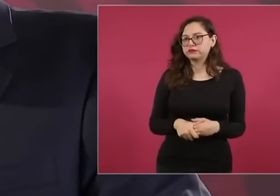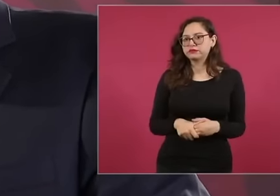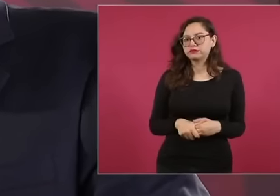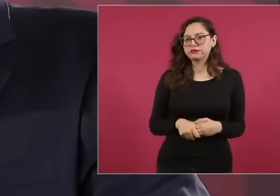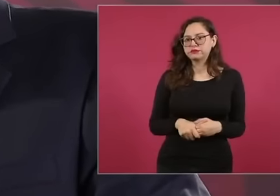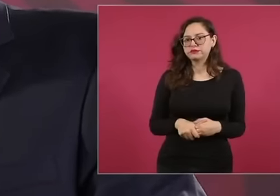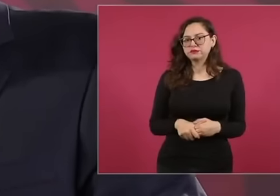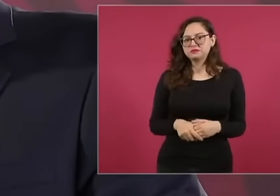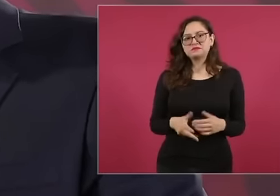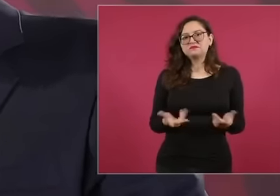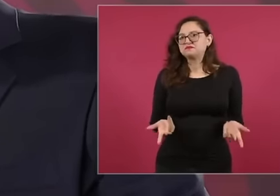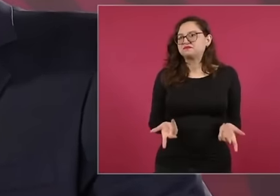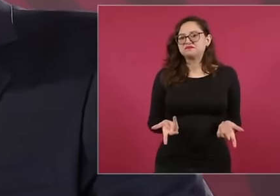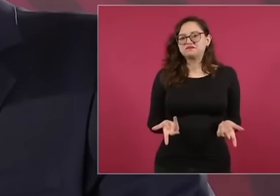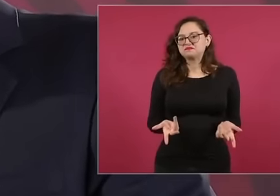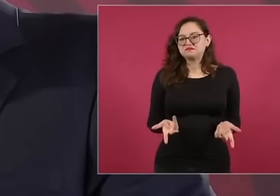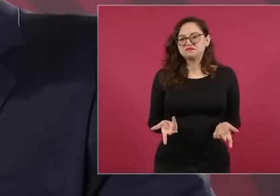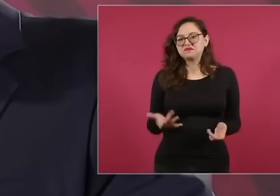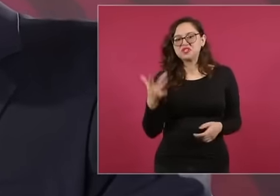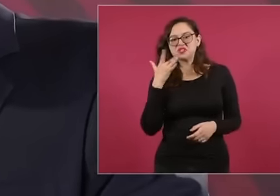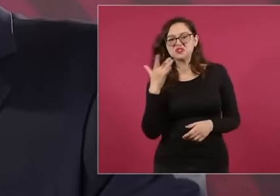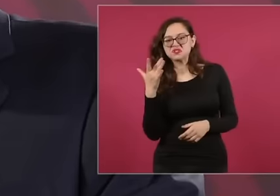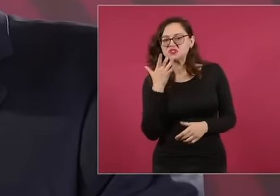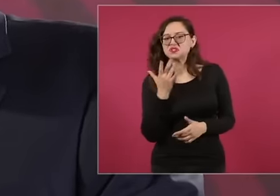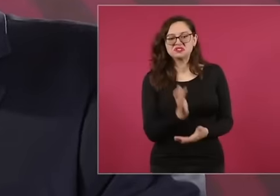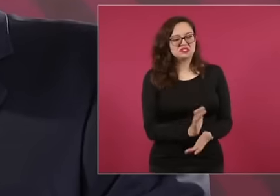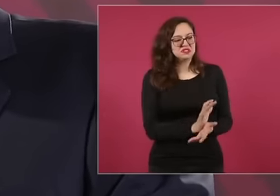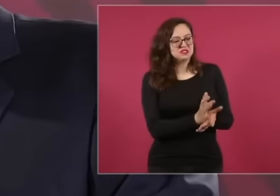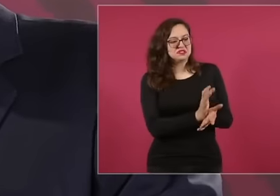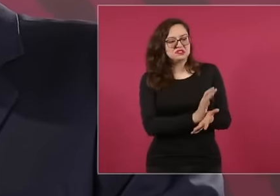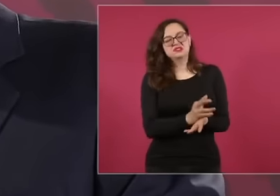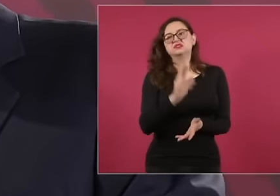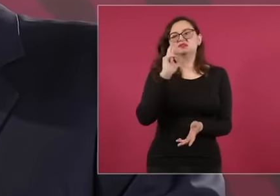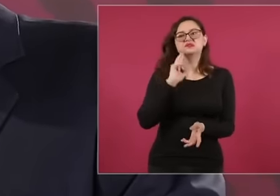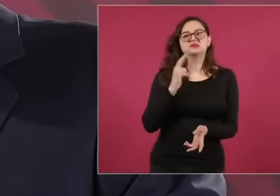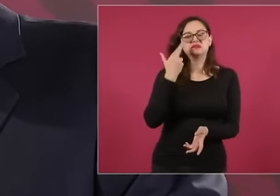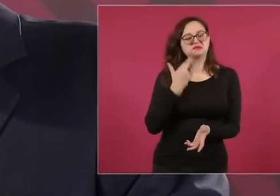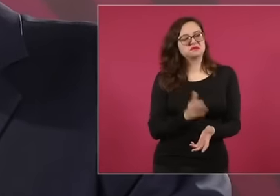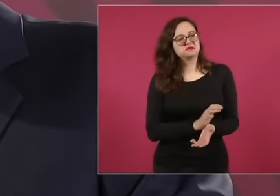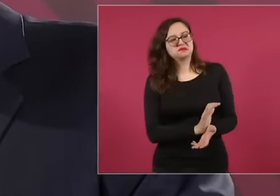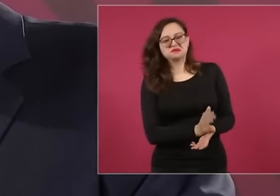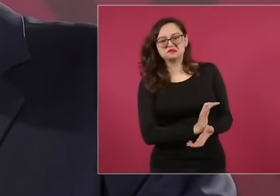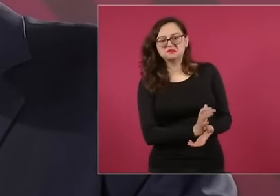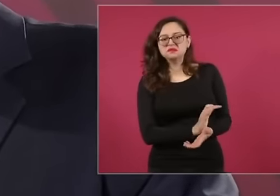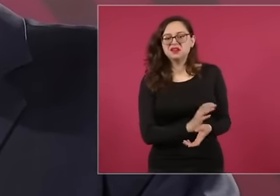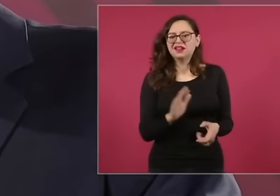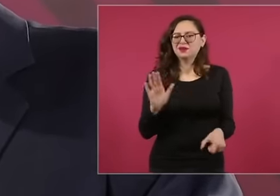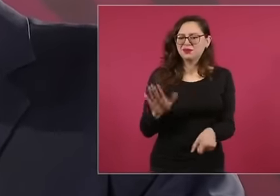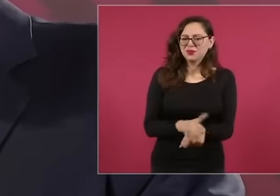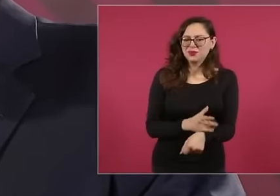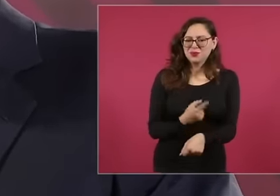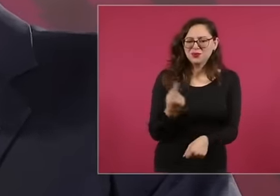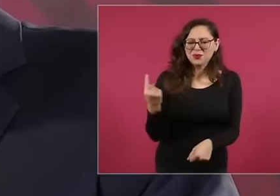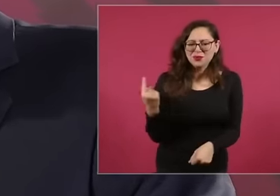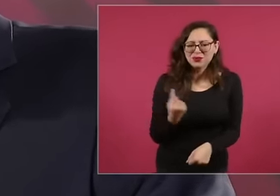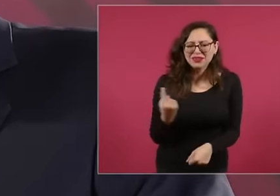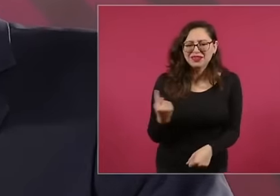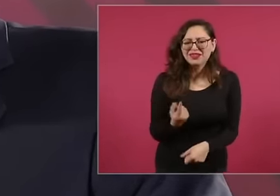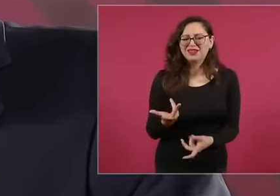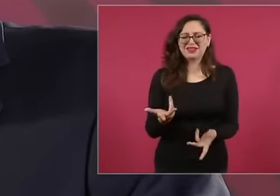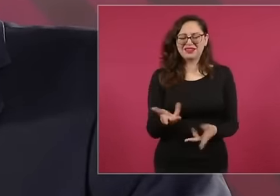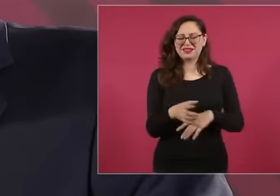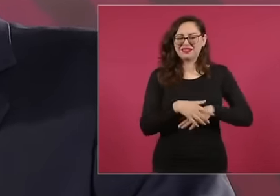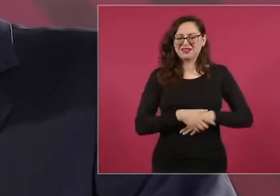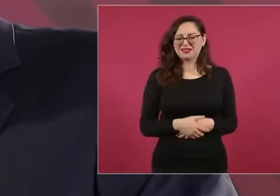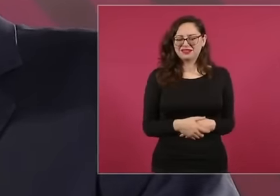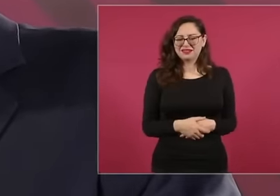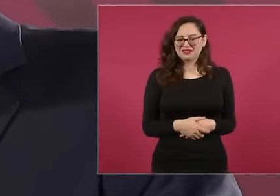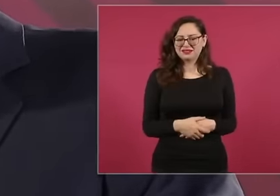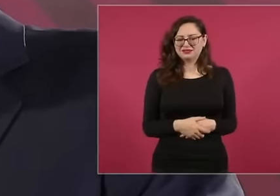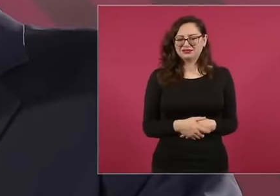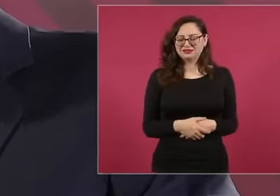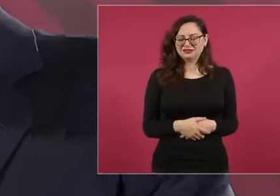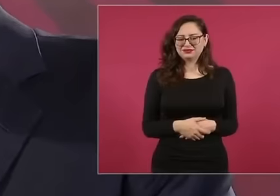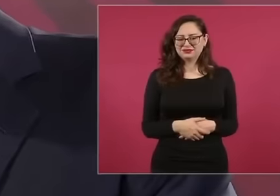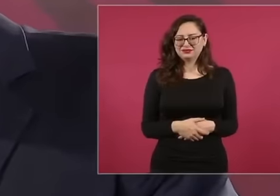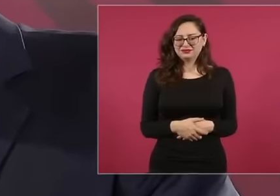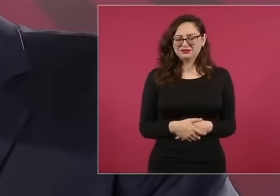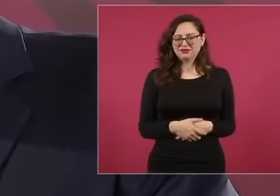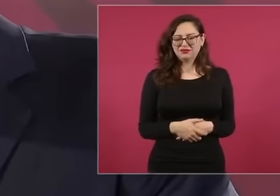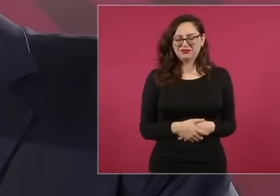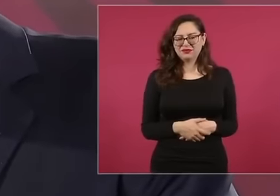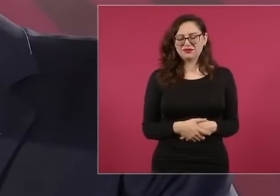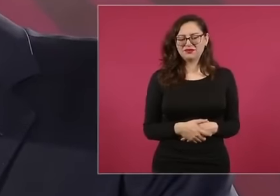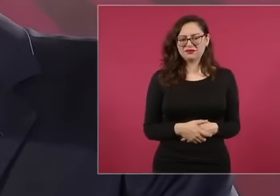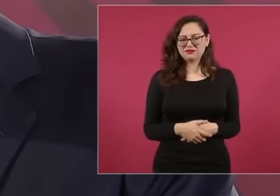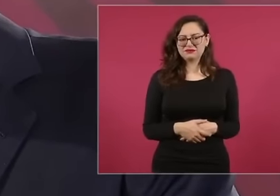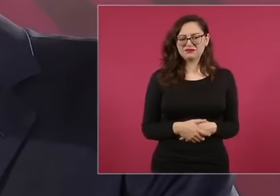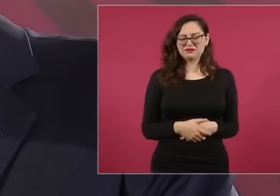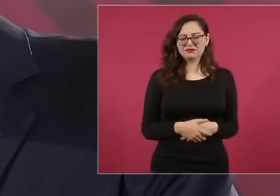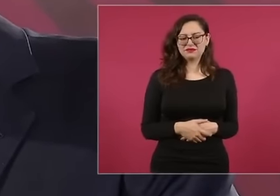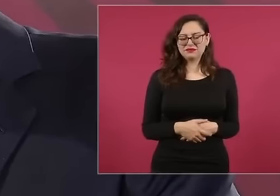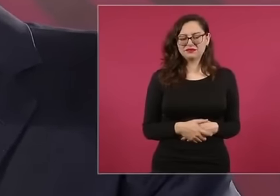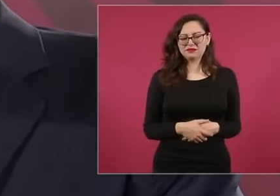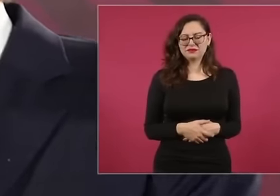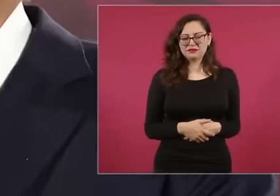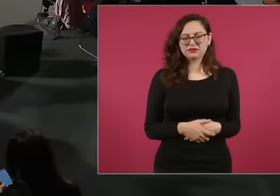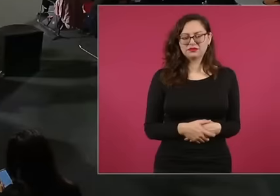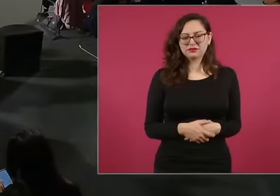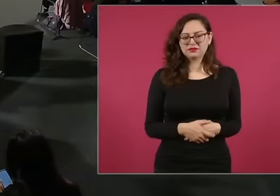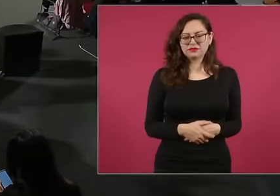Why the classism Why racism and then deception Yesterday I was talking about how